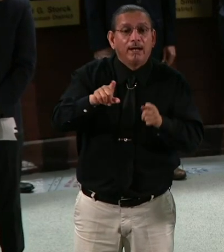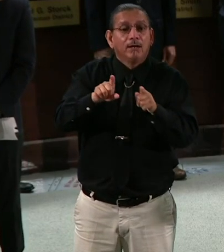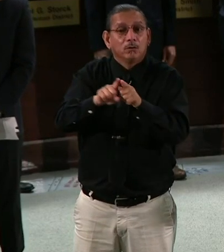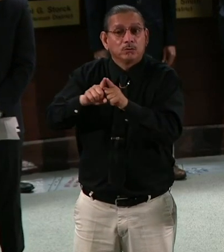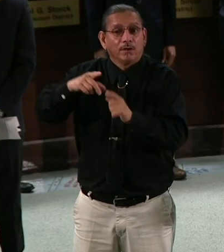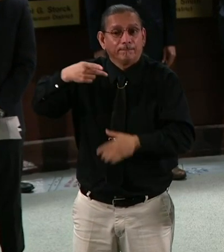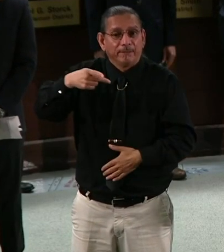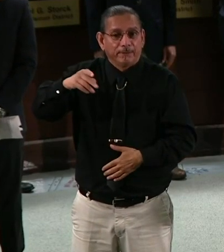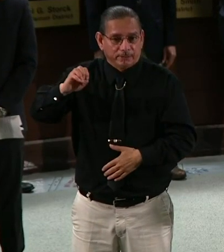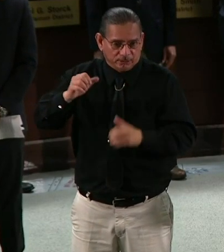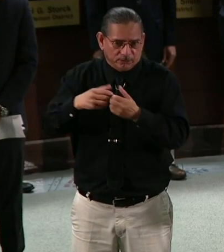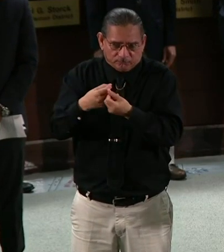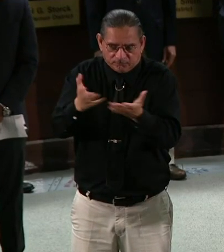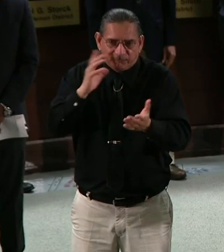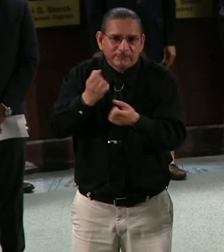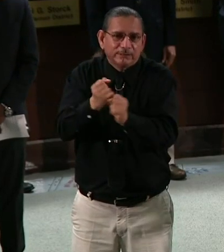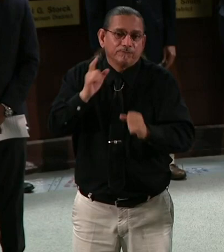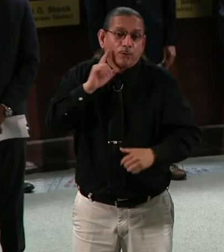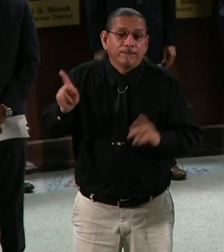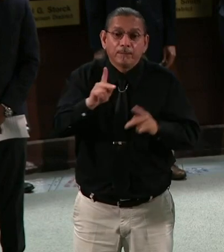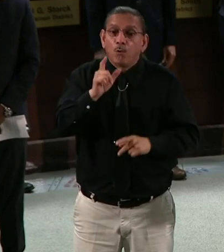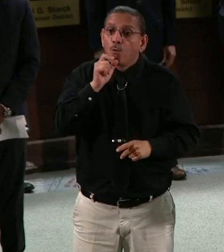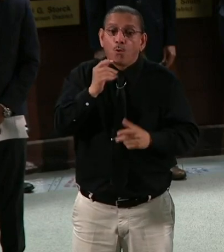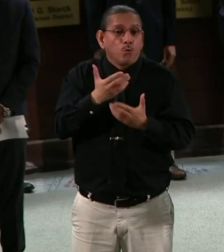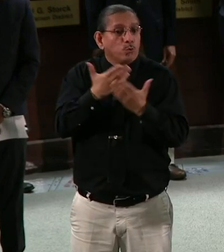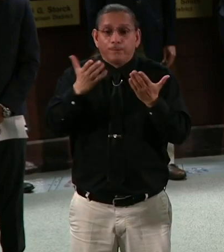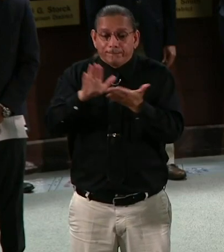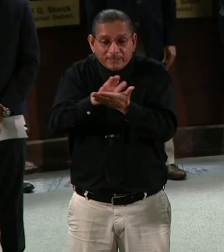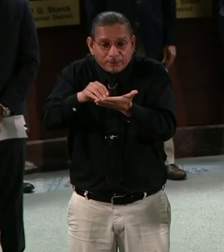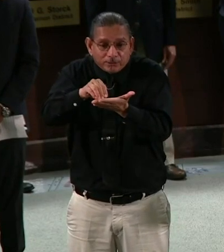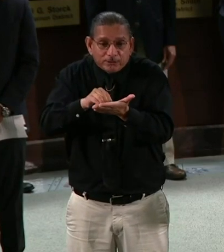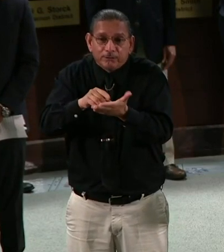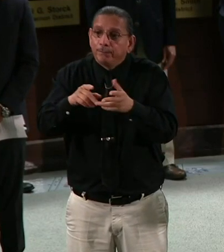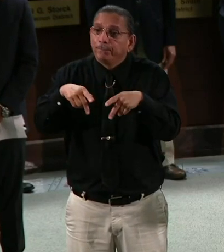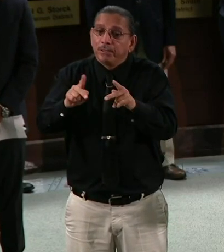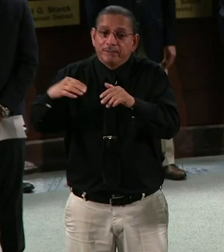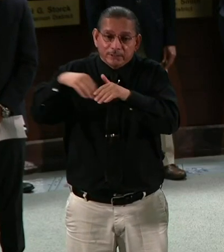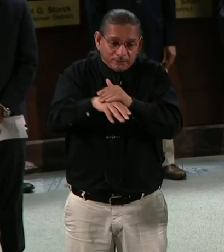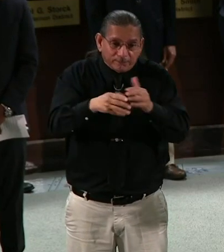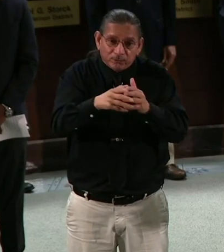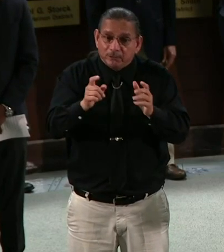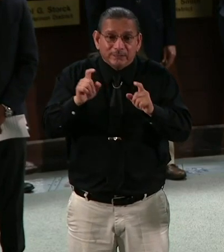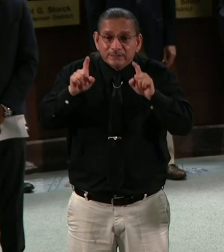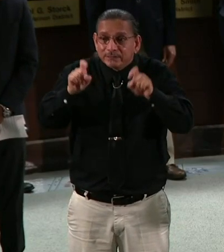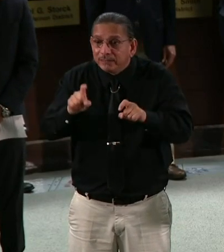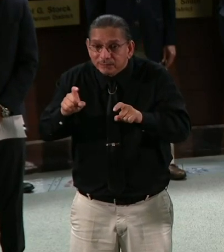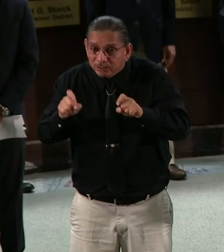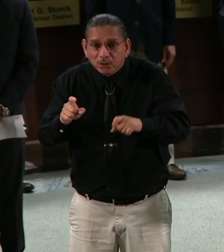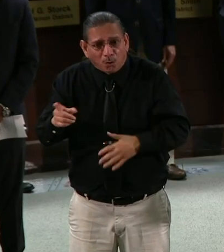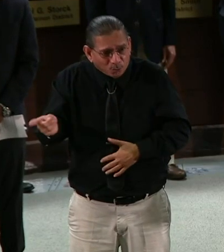PPE TO KEEP YOU SAFE. AND FOR